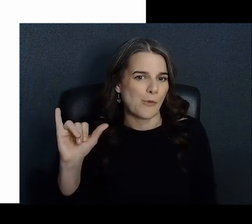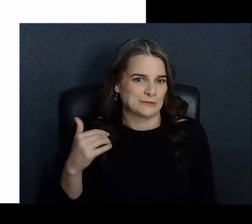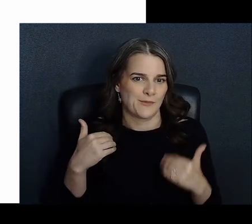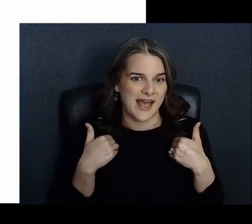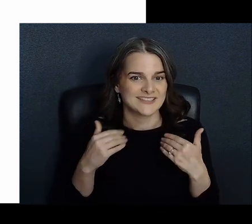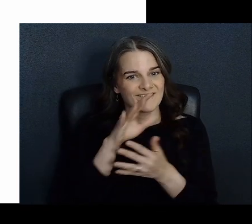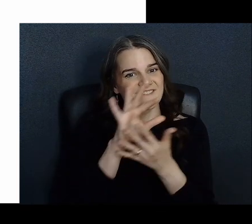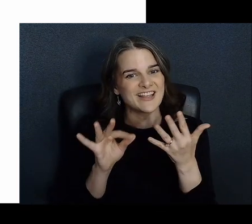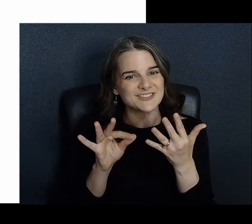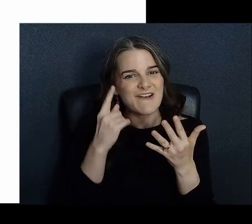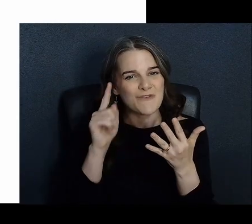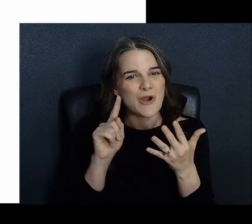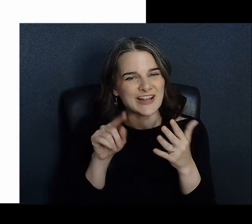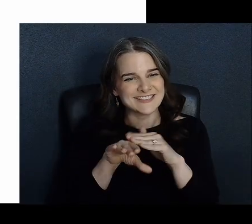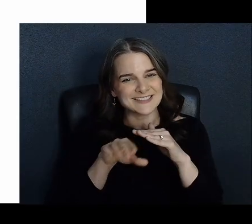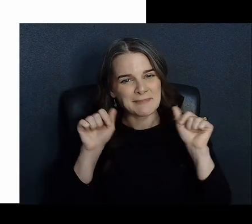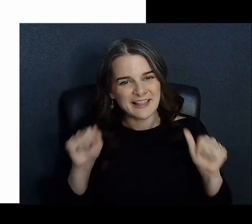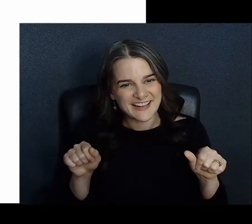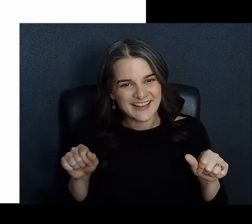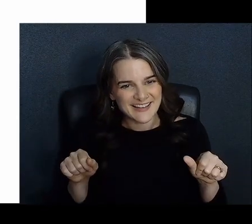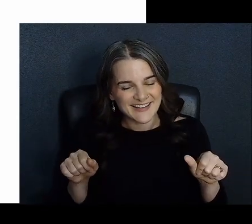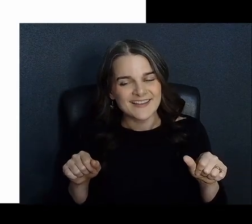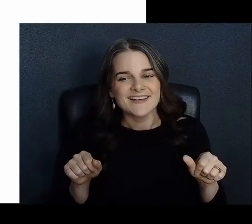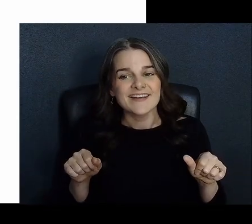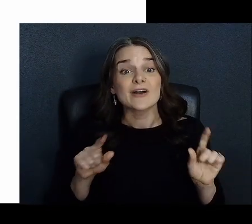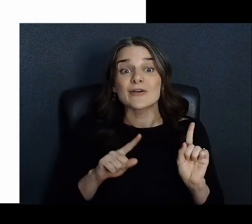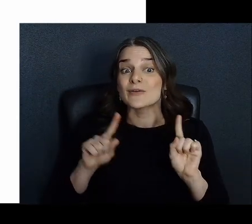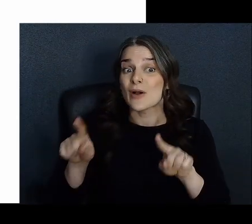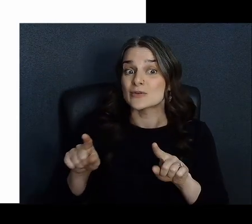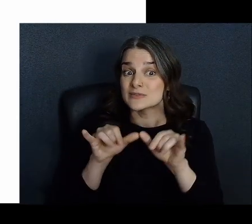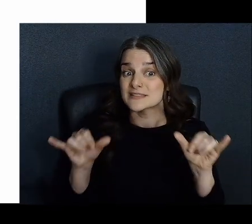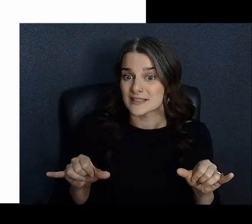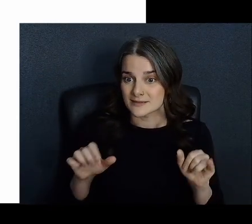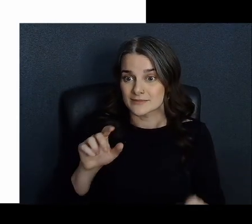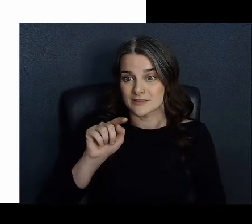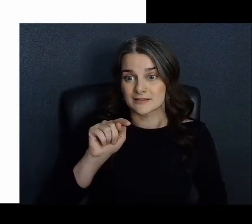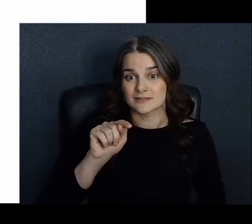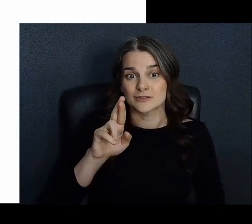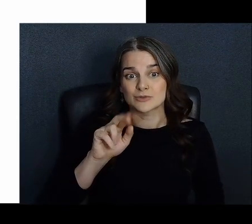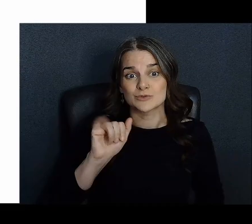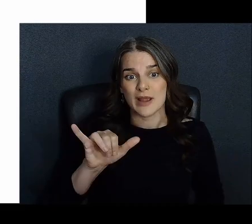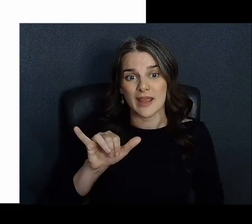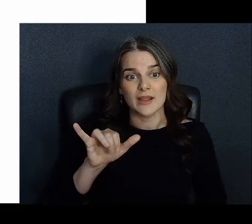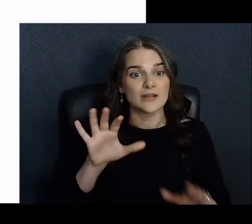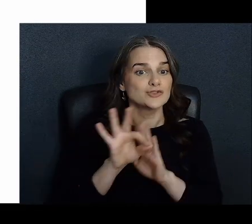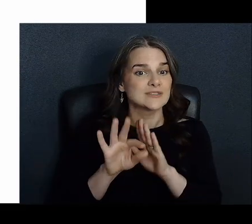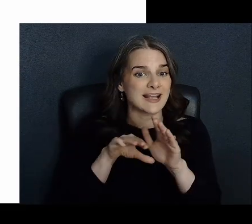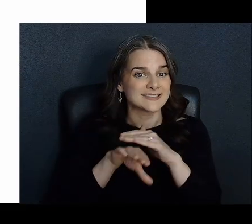You can enable it by going to the system's tray, choosing Accessibility, and then choose Vision.